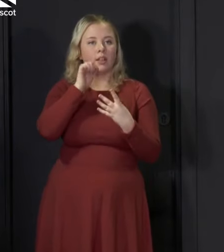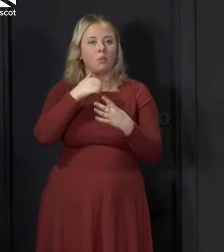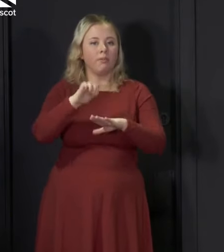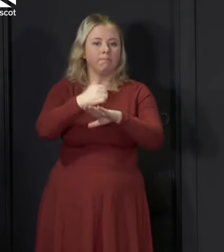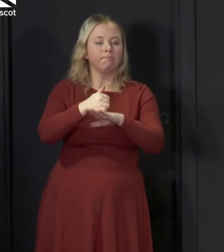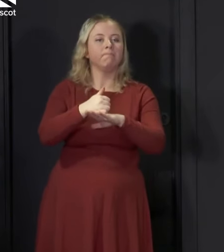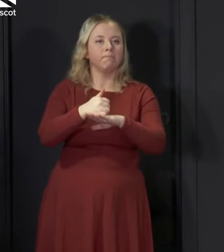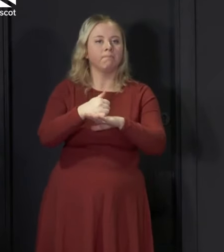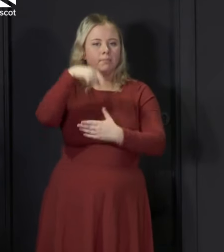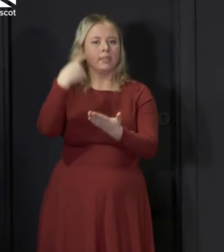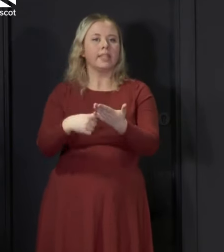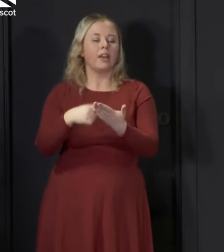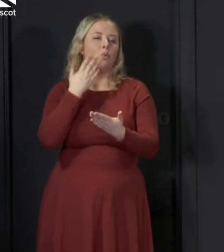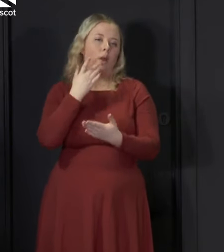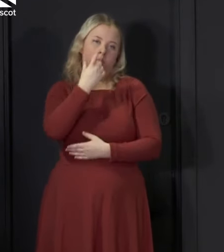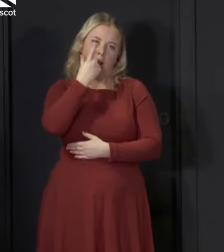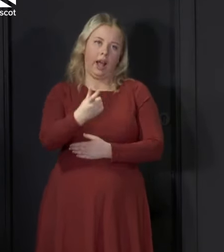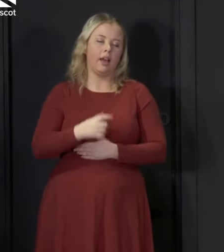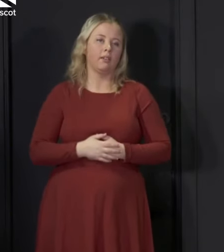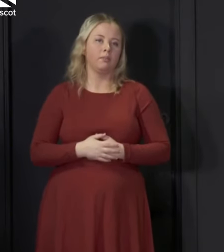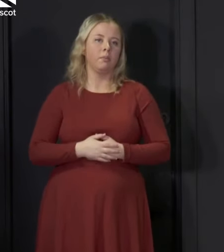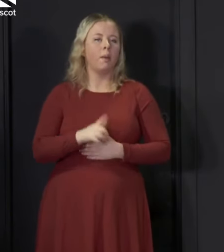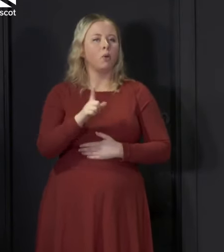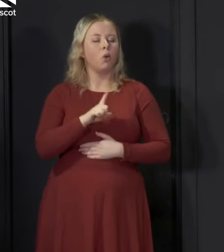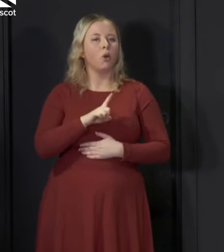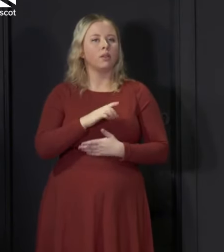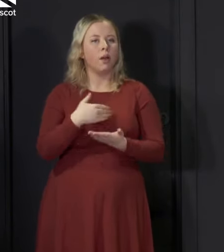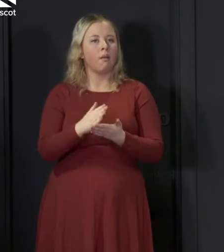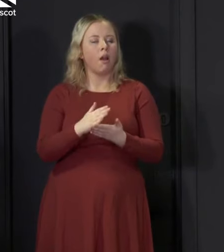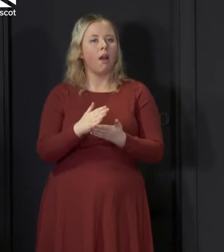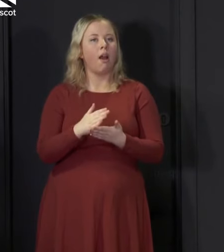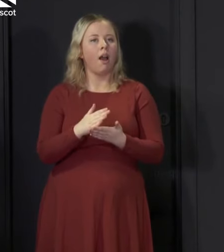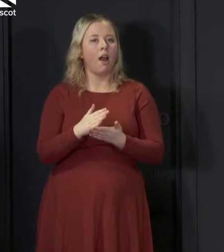that out when we're able to do so. Because part of having a really open and transparent